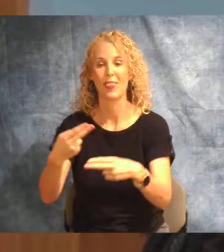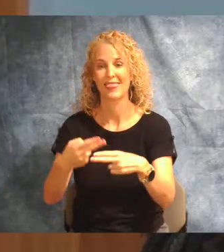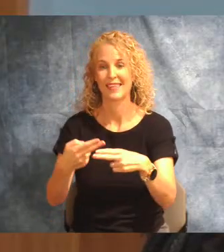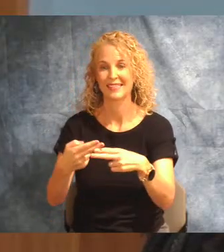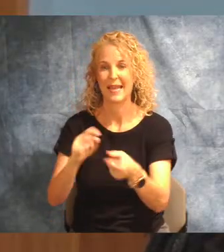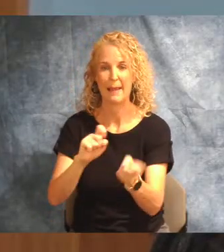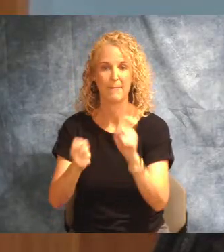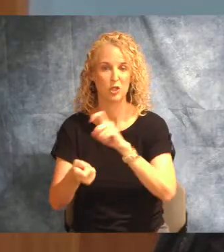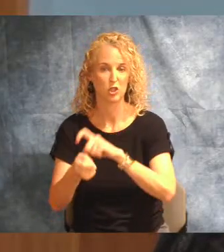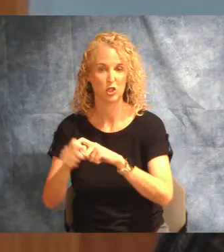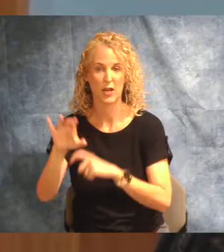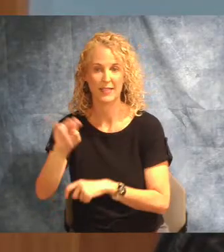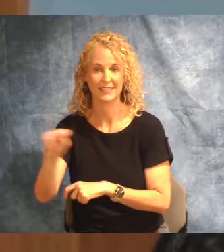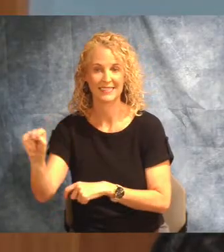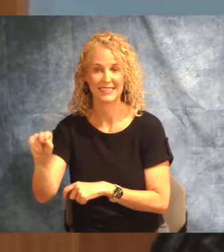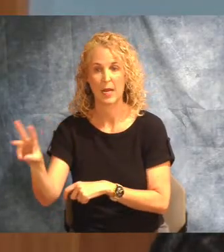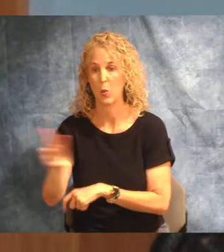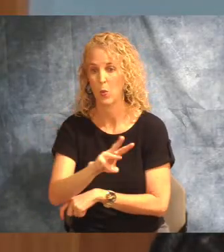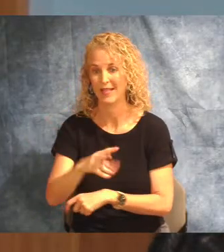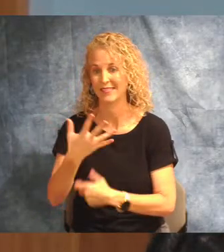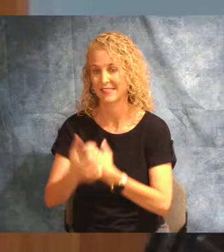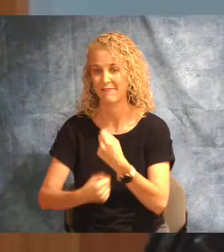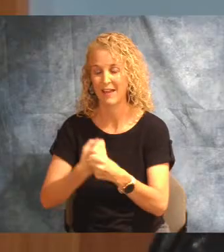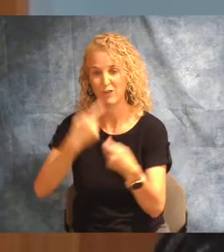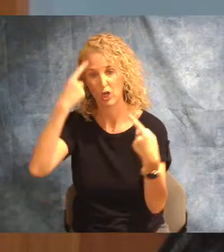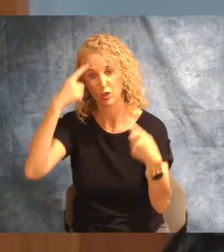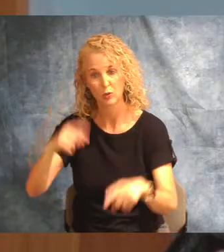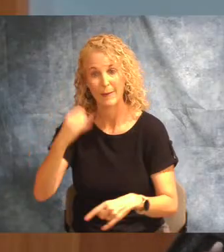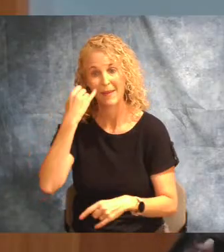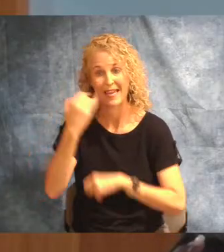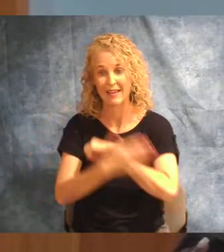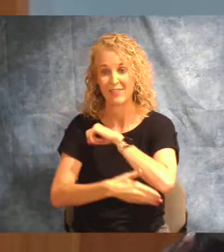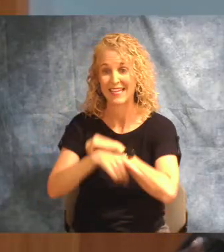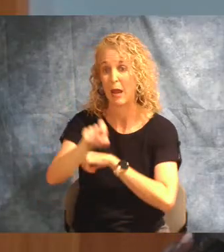West. This is a 5-year agreement. If at any time the county needs that land land back for county